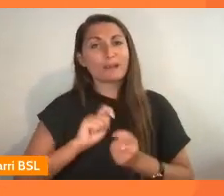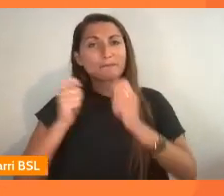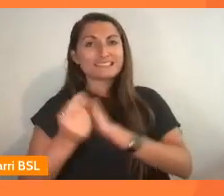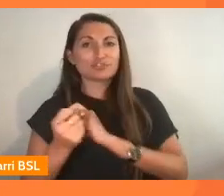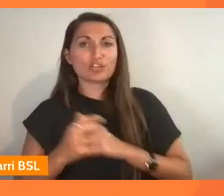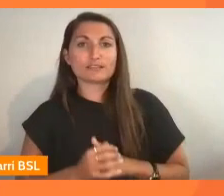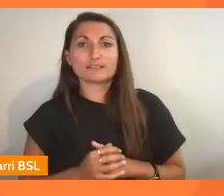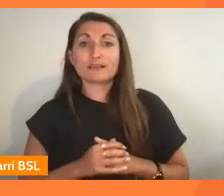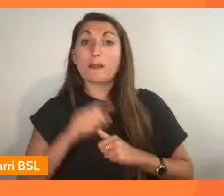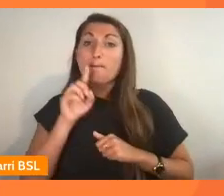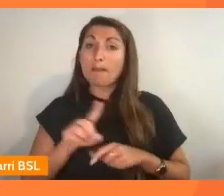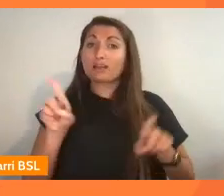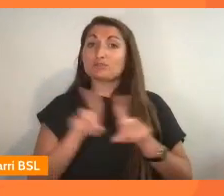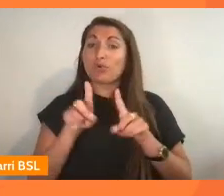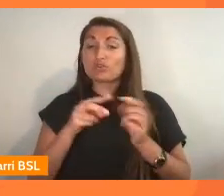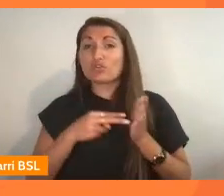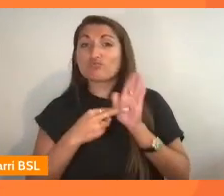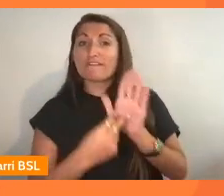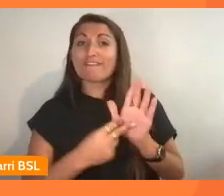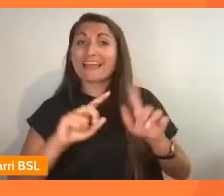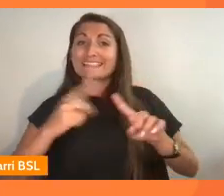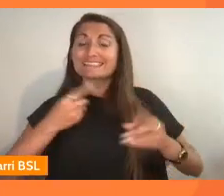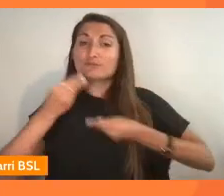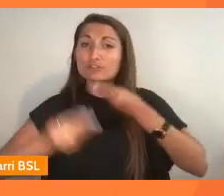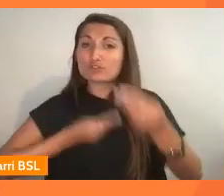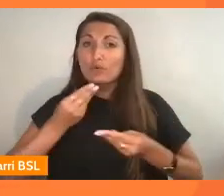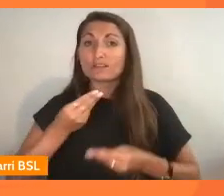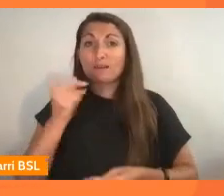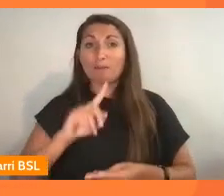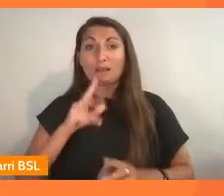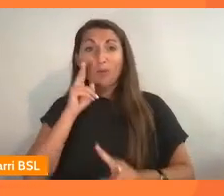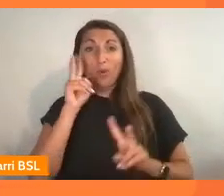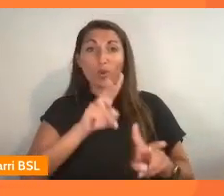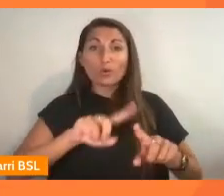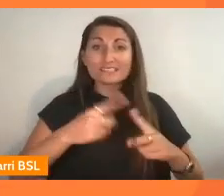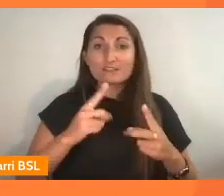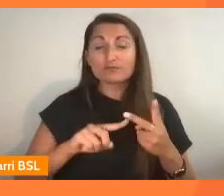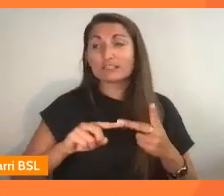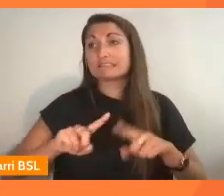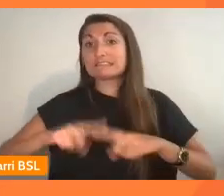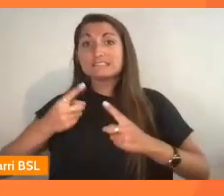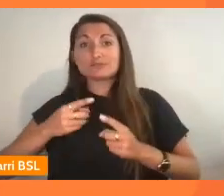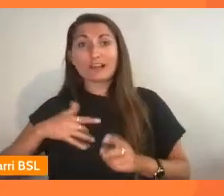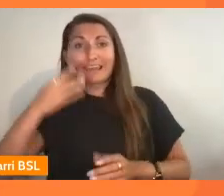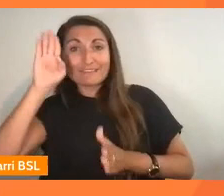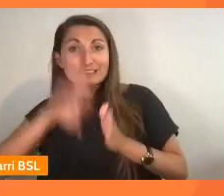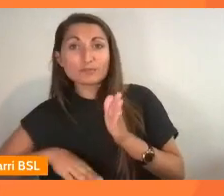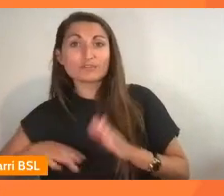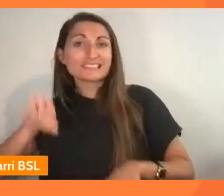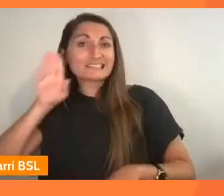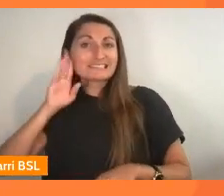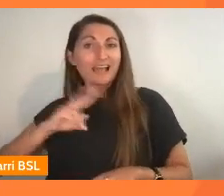look like you, sound like you, who don't have the same lived experience as you.